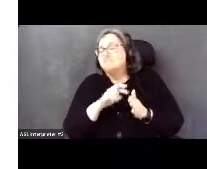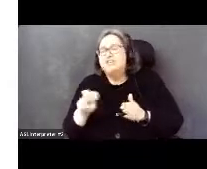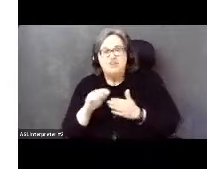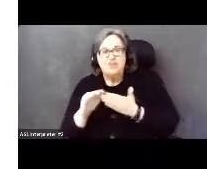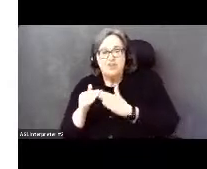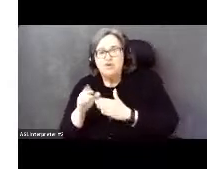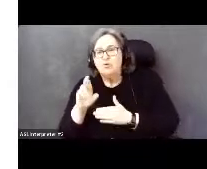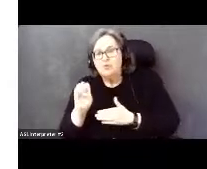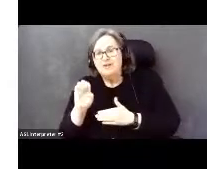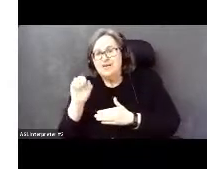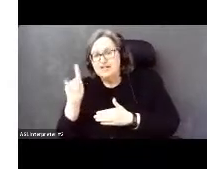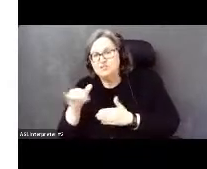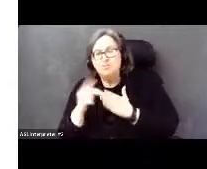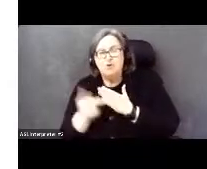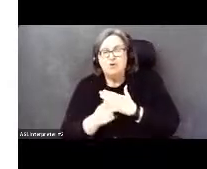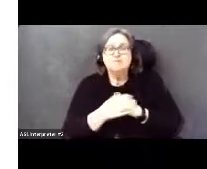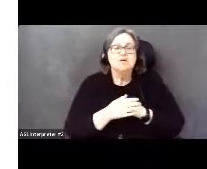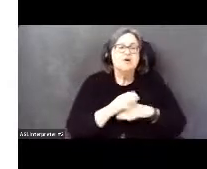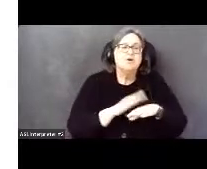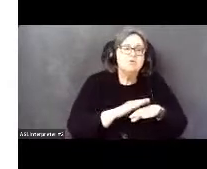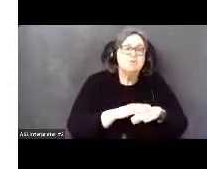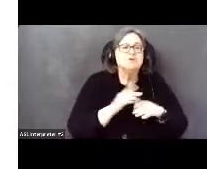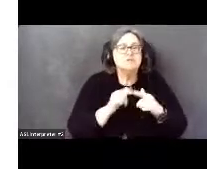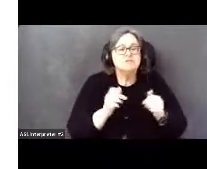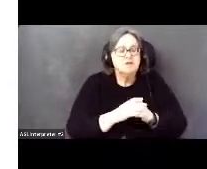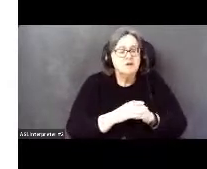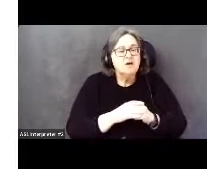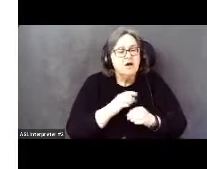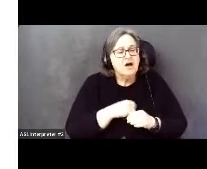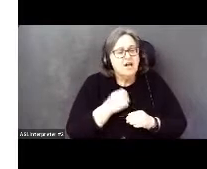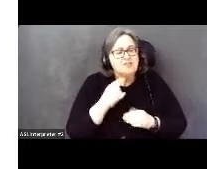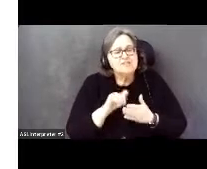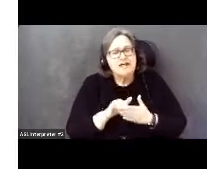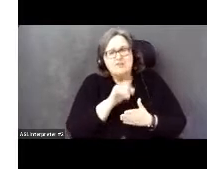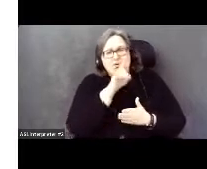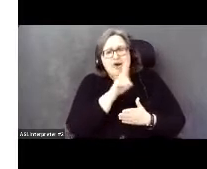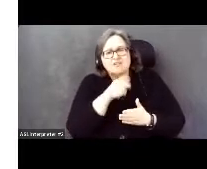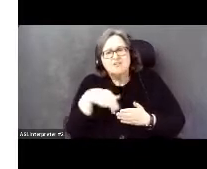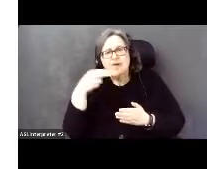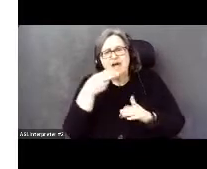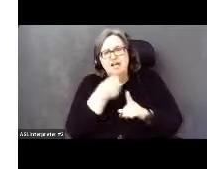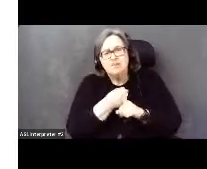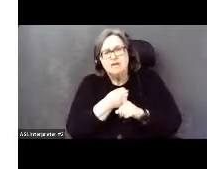to start. There's some high impact areas. We've heard a lot about it today and talked